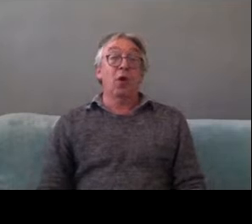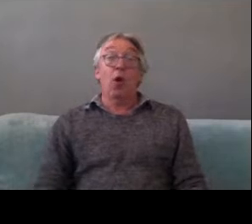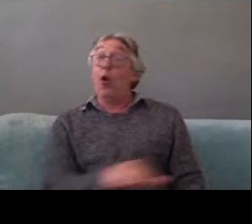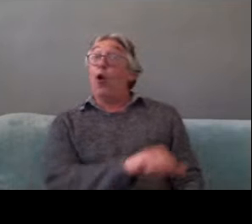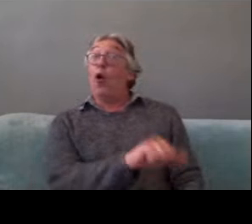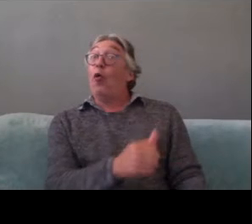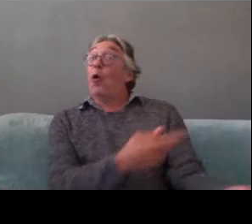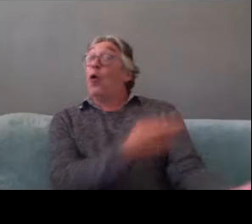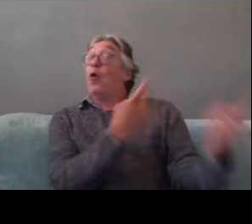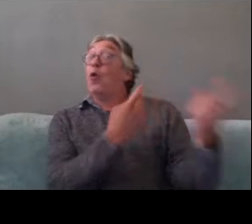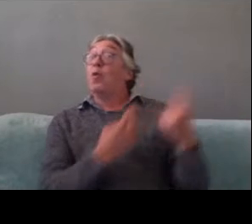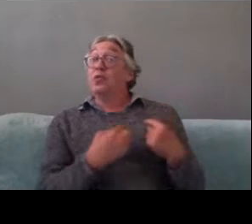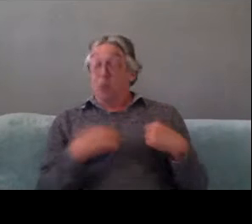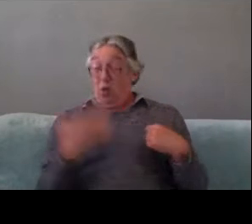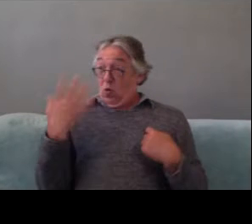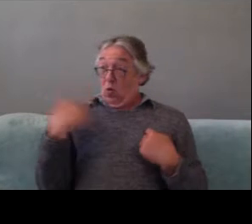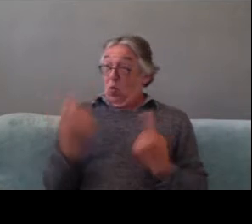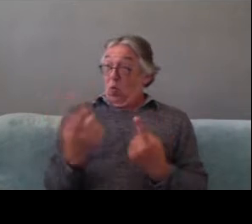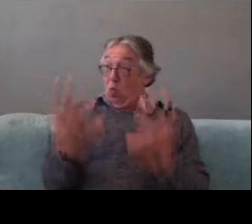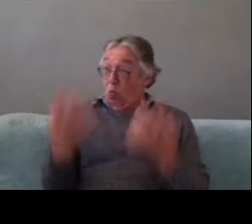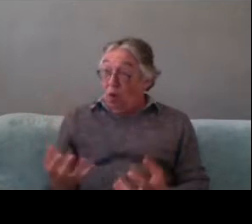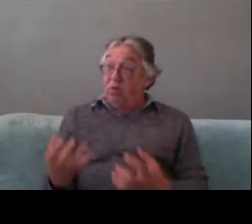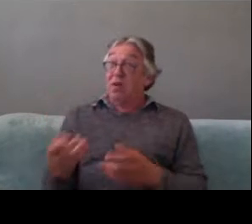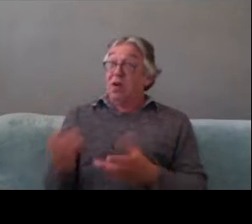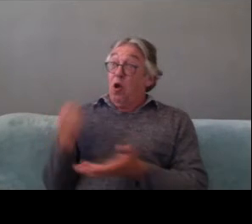the EU funds regulations, and as you can see on the slide,